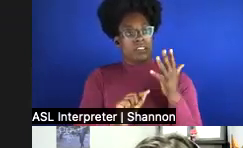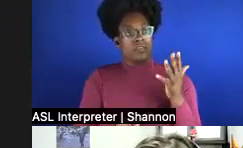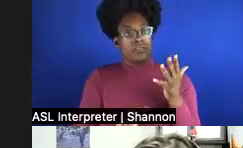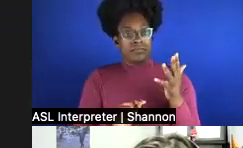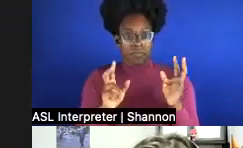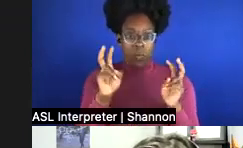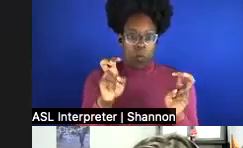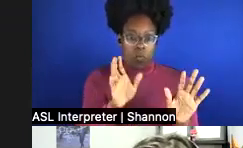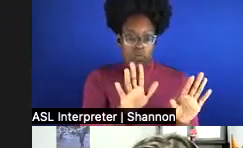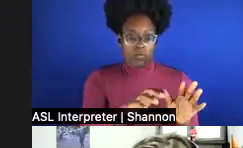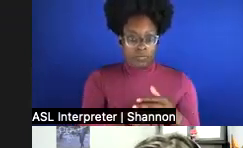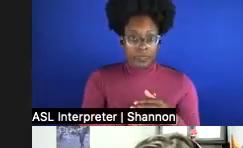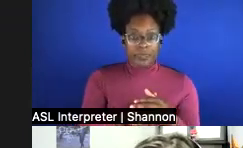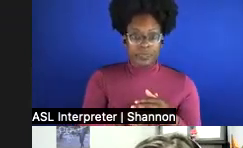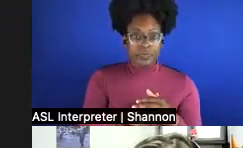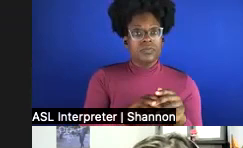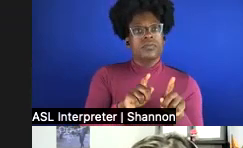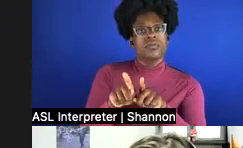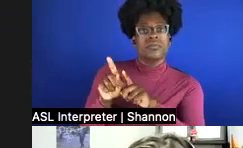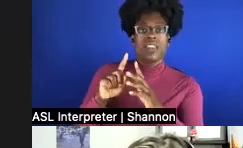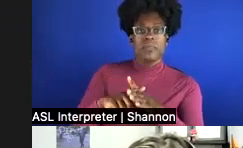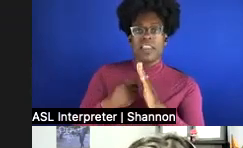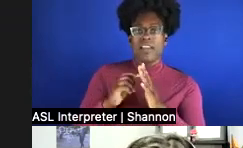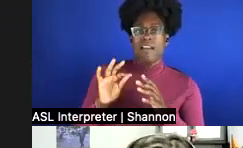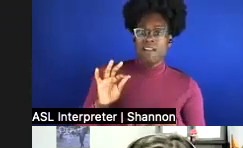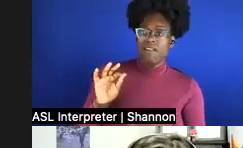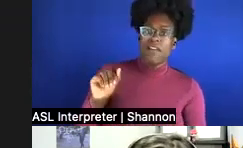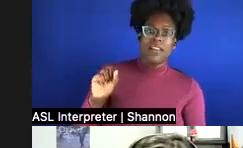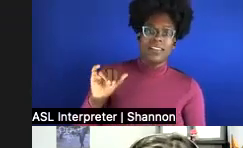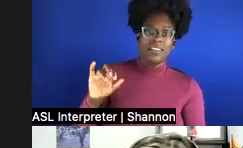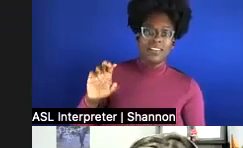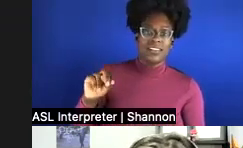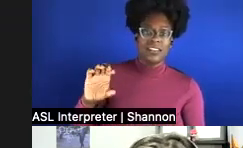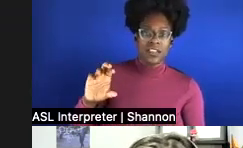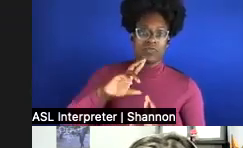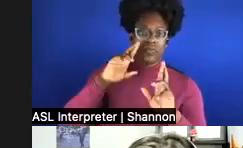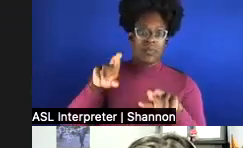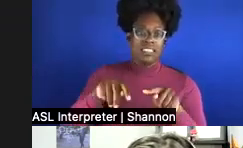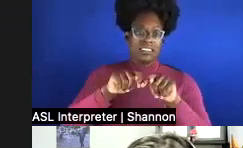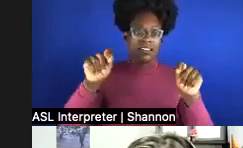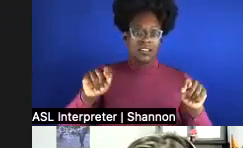near the beginning of the asynchronous response template intended to house a positive comment is